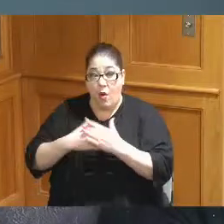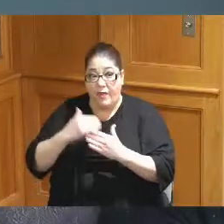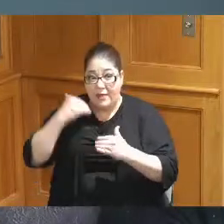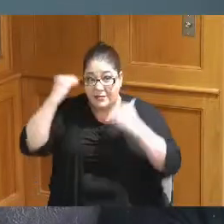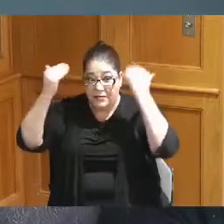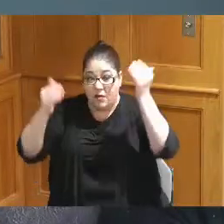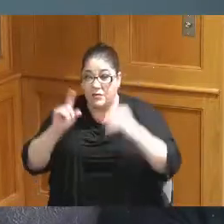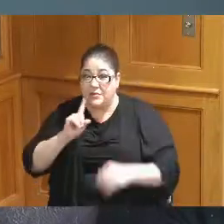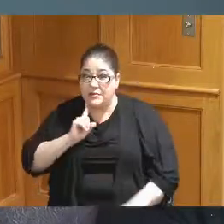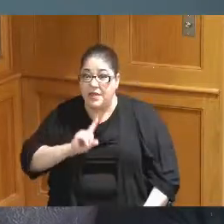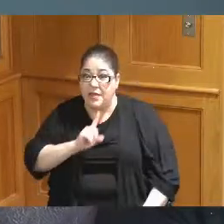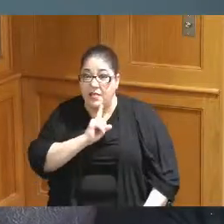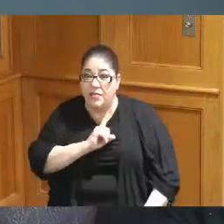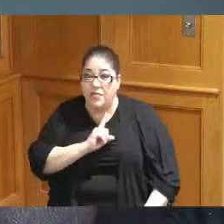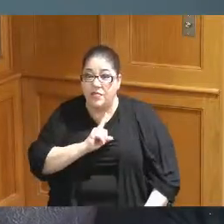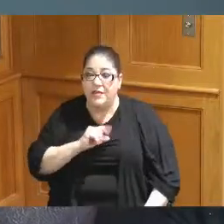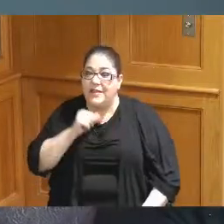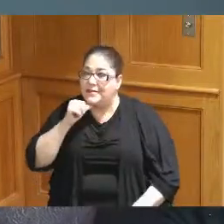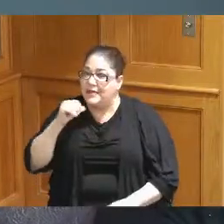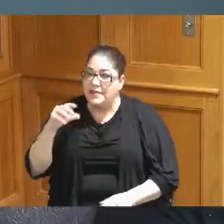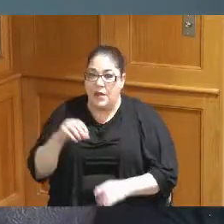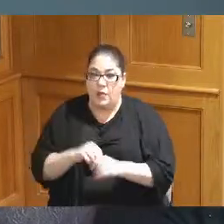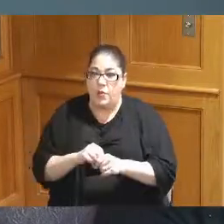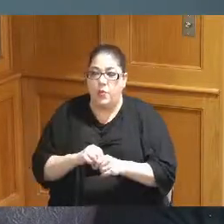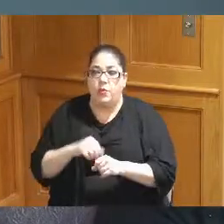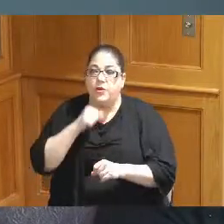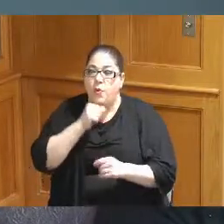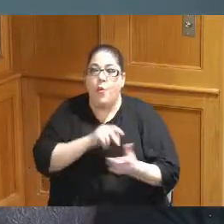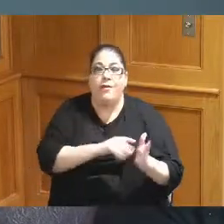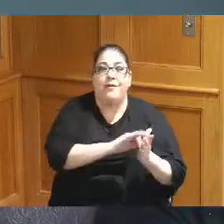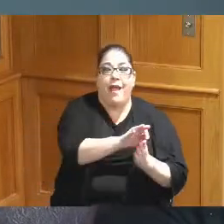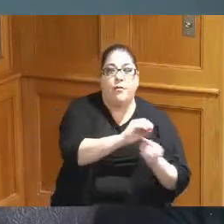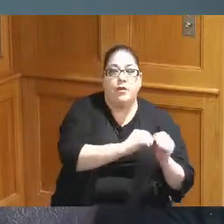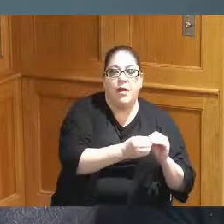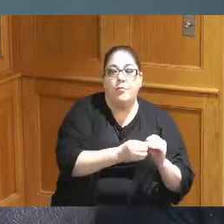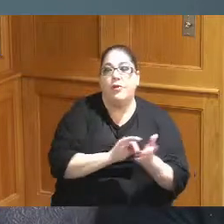that that doesn't that's not inclusive at all of children I know you have it separated